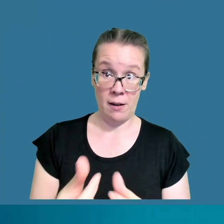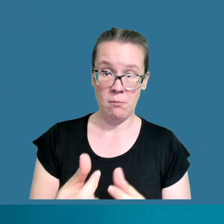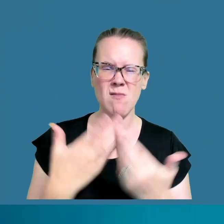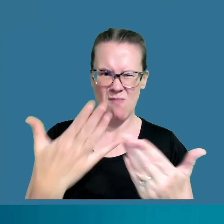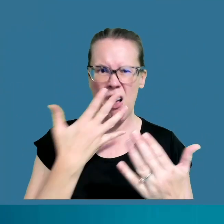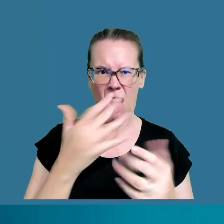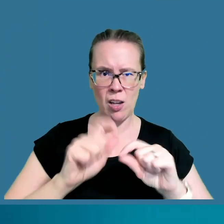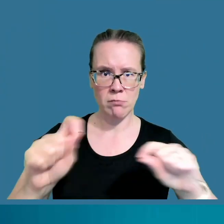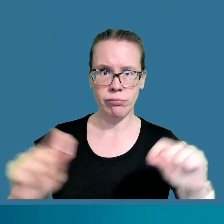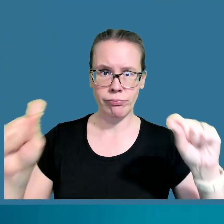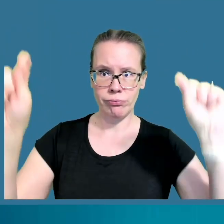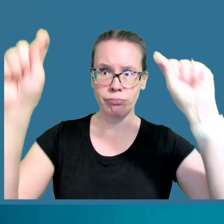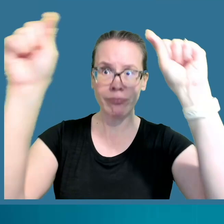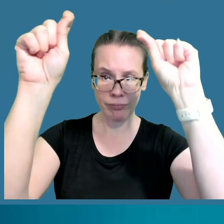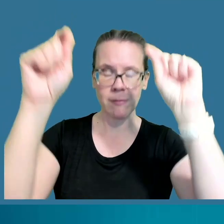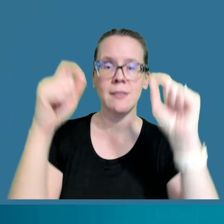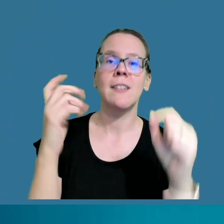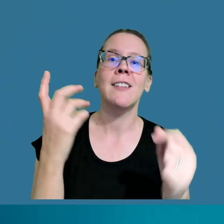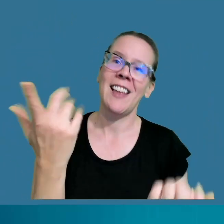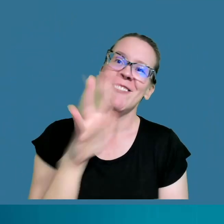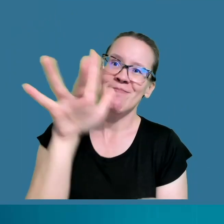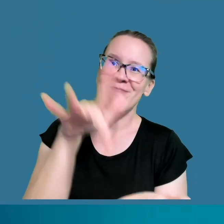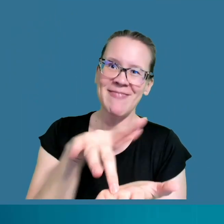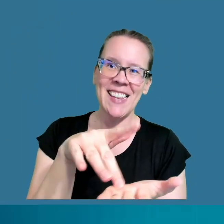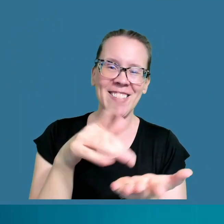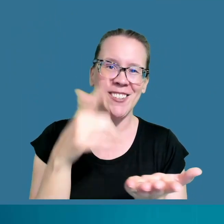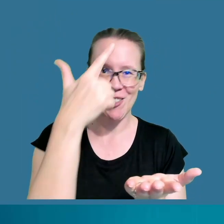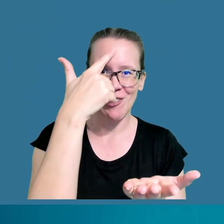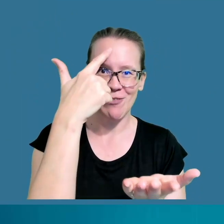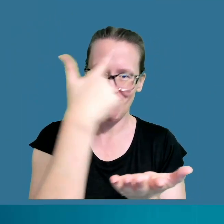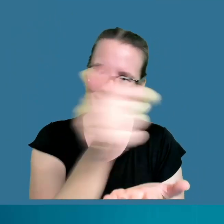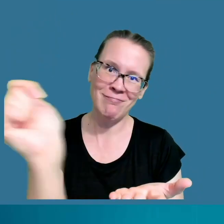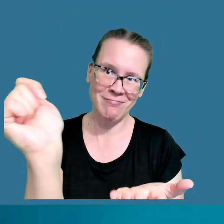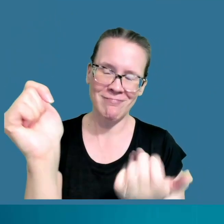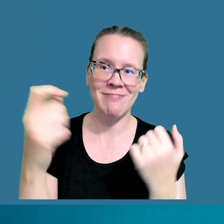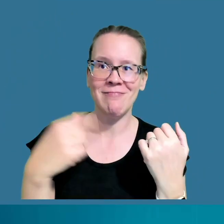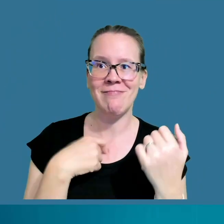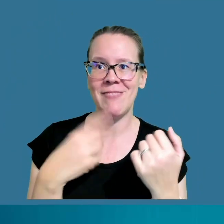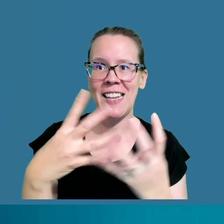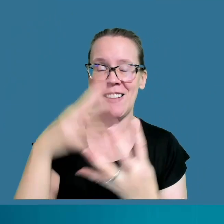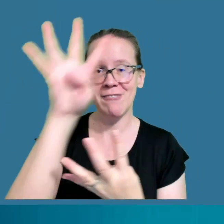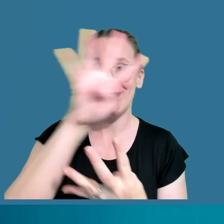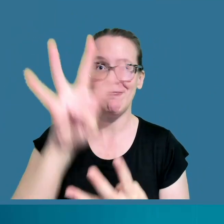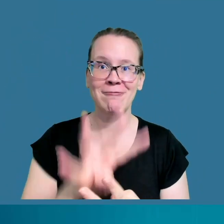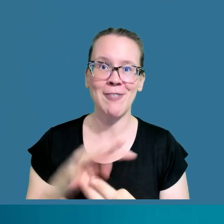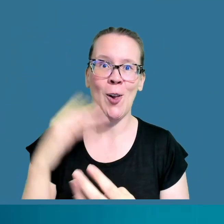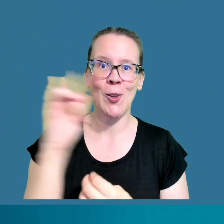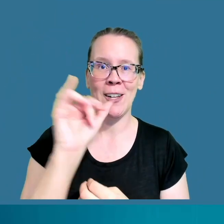for example, here I have the gray frames on the tablets. Um and then I kind of did this,